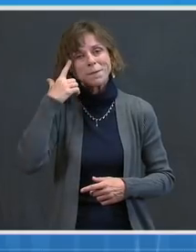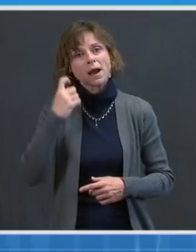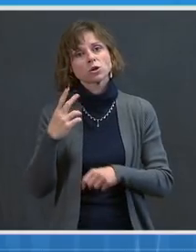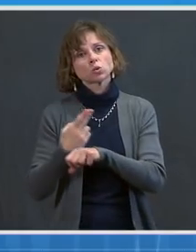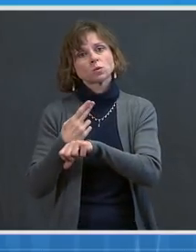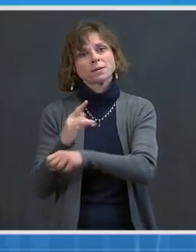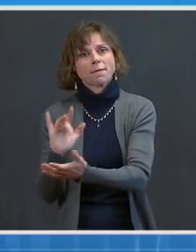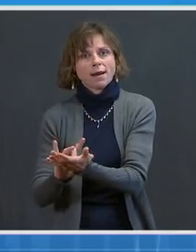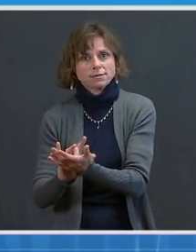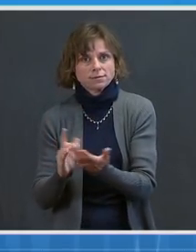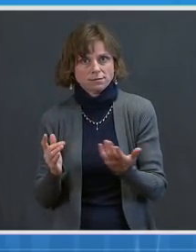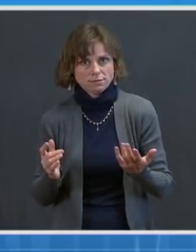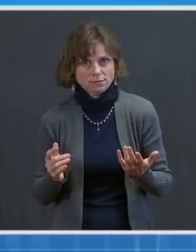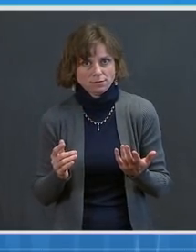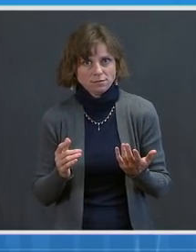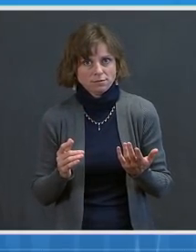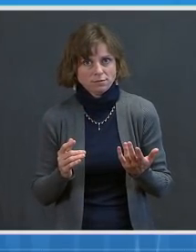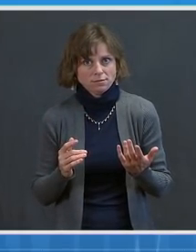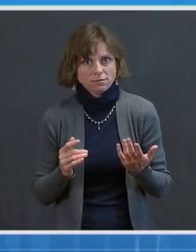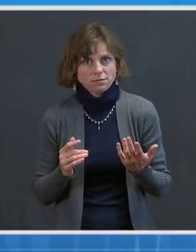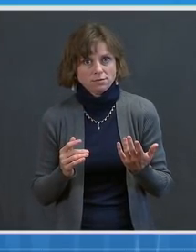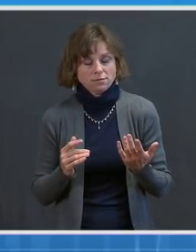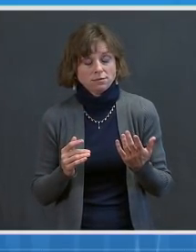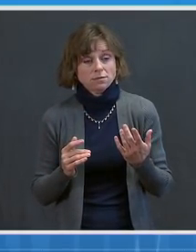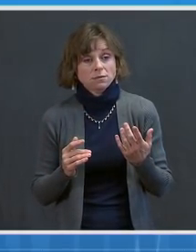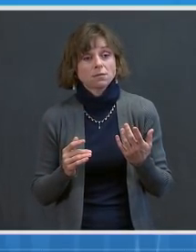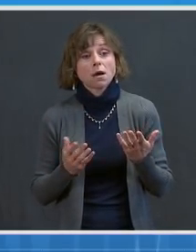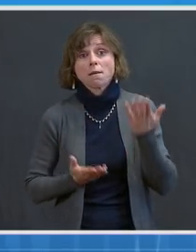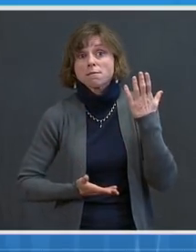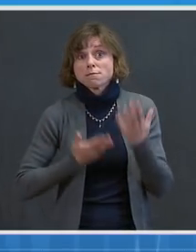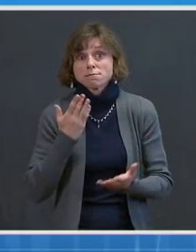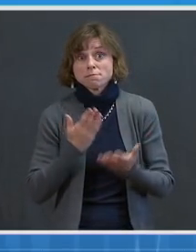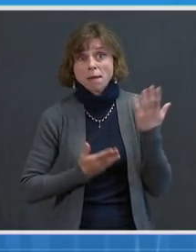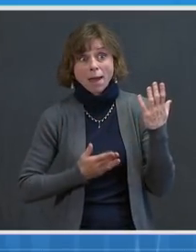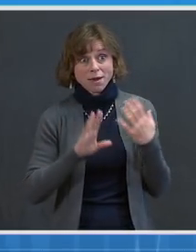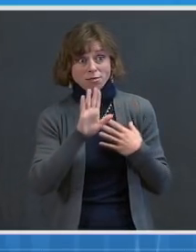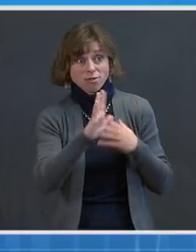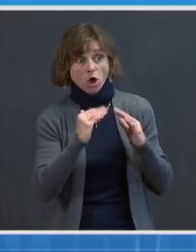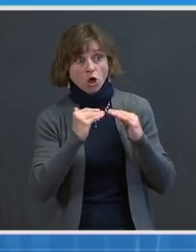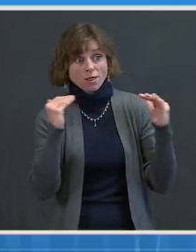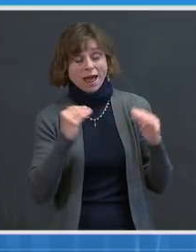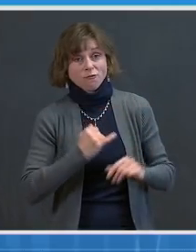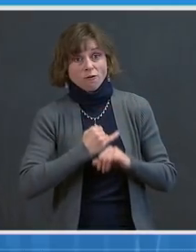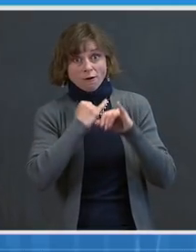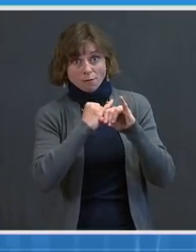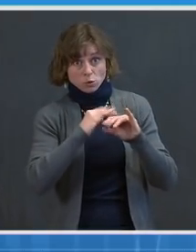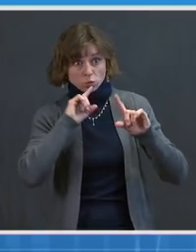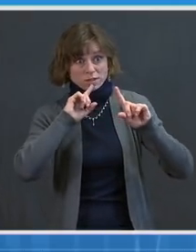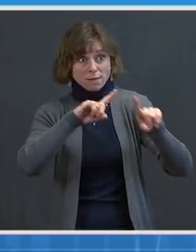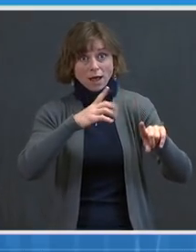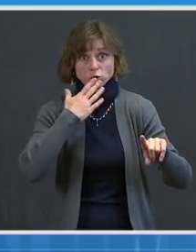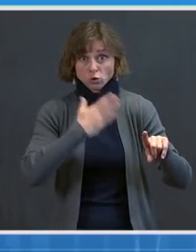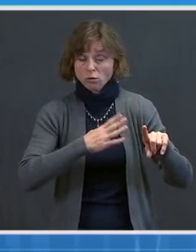We may show that the level of immune response is good, but that the durability of that might be different